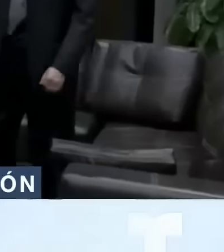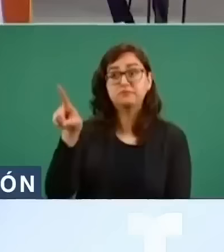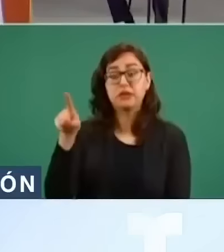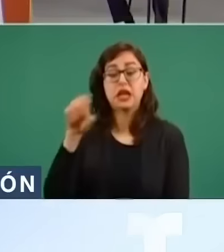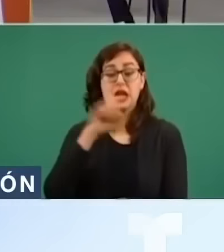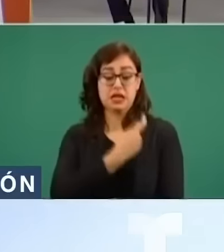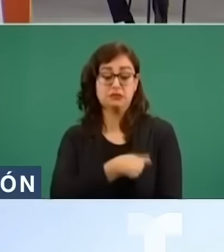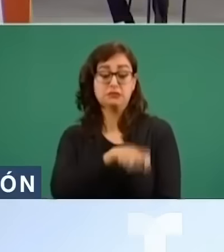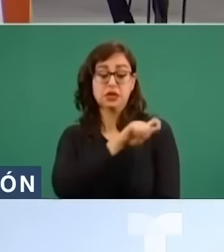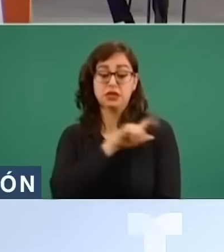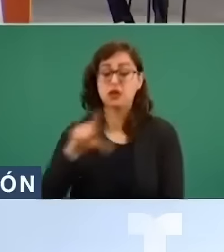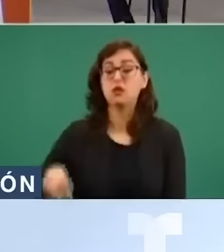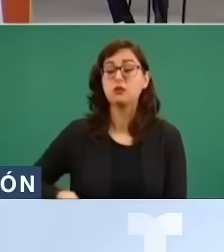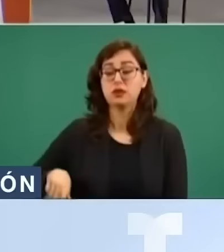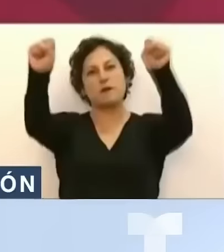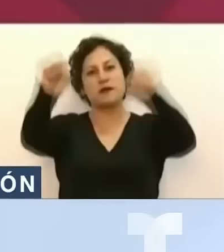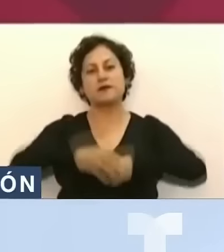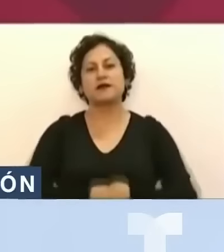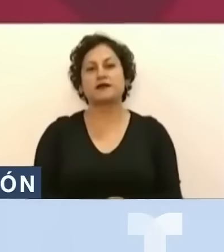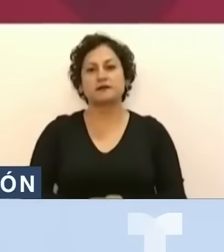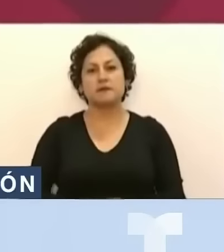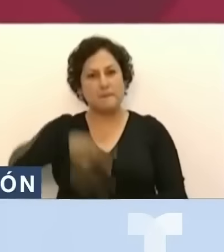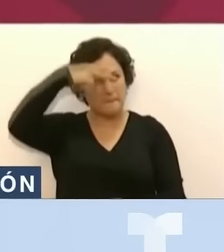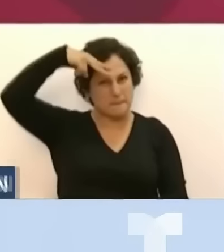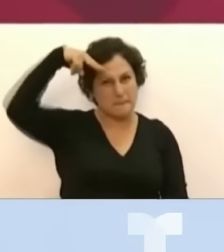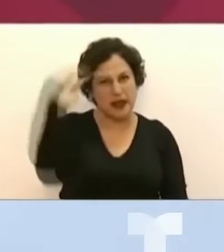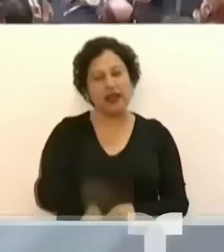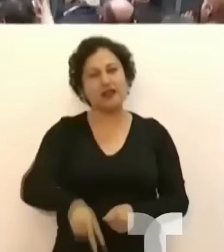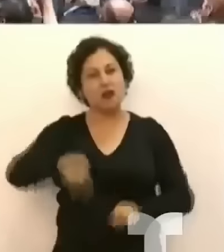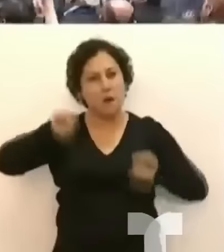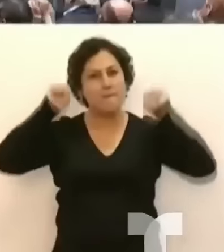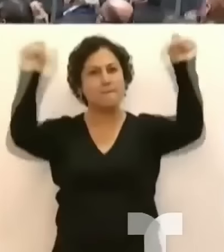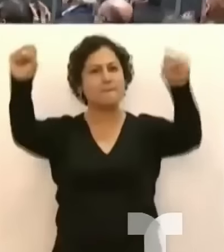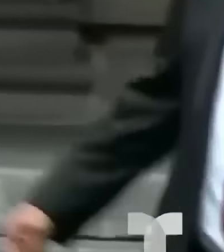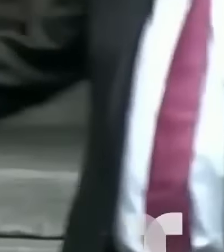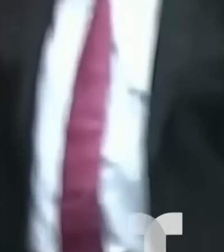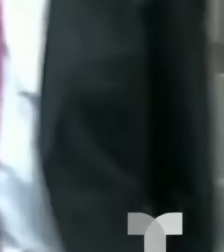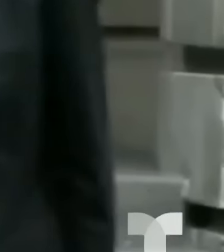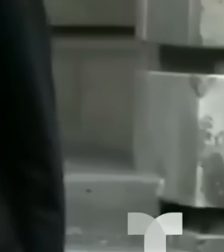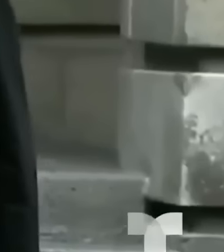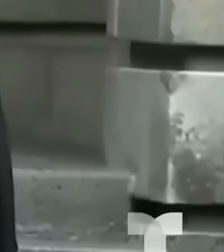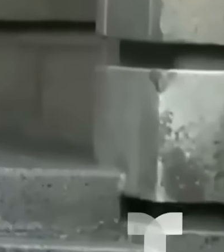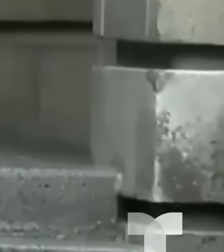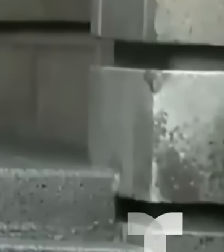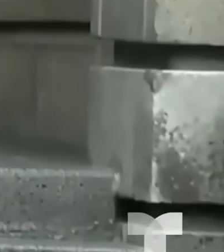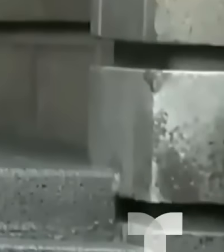ESPAÑA. PERO POR AHORA, EL DESAIRE AL REY AVIVA EL CONFLICTO DIPLOMÁTICO QUE COMENZÓ. ANDRÉS MANUEL LÓPEZ